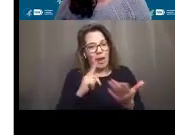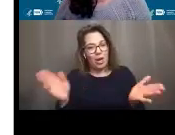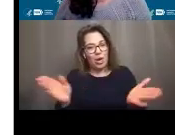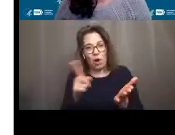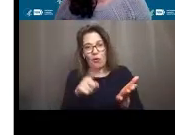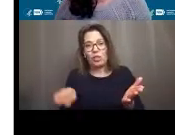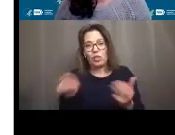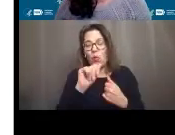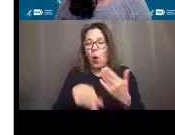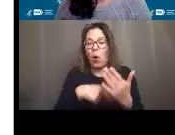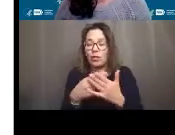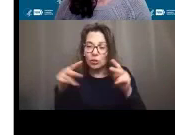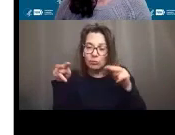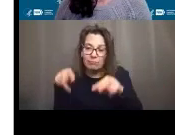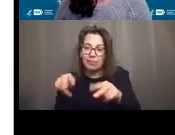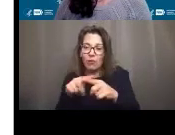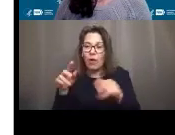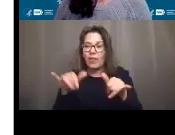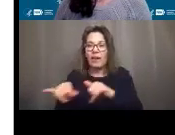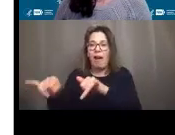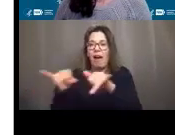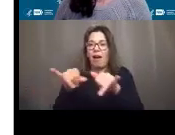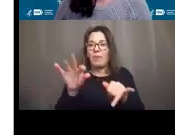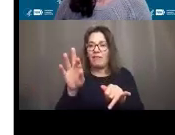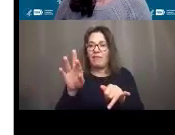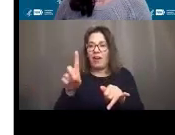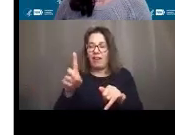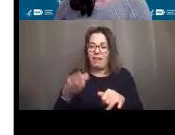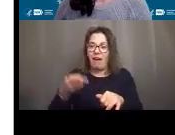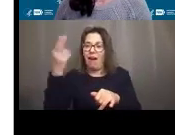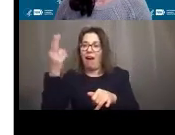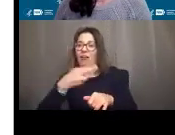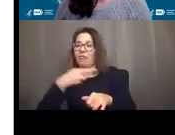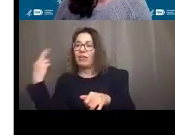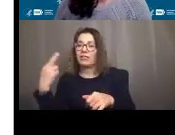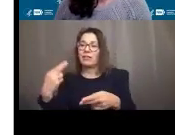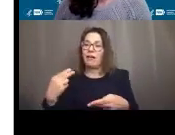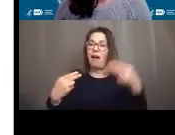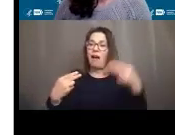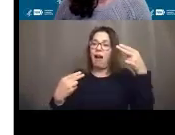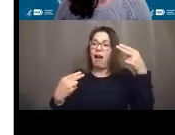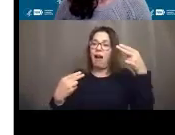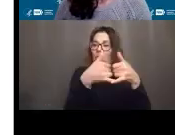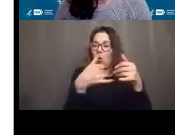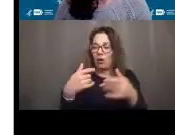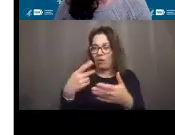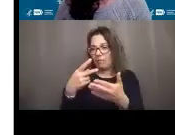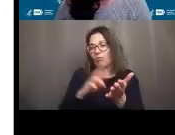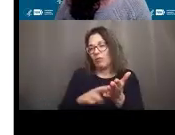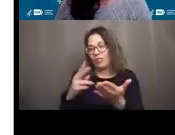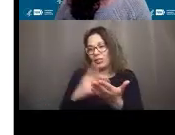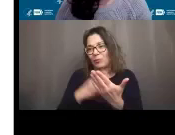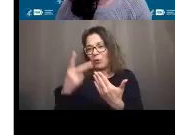And then there's a new NIH Director's New Innovator Award for exceptionally creative early career